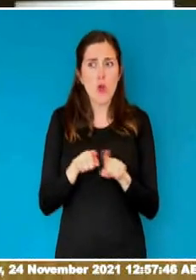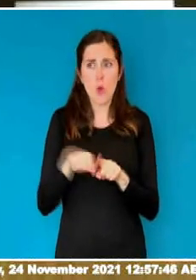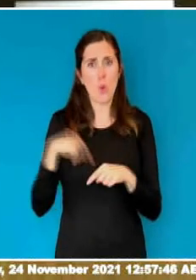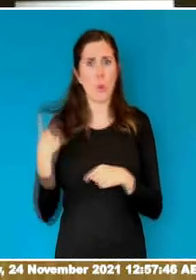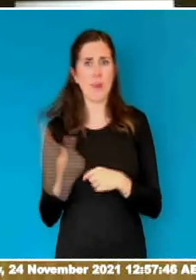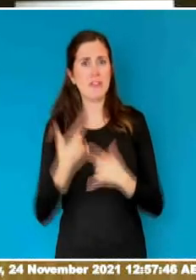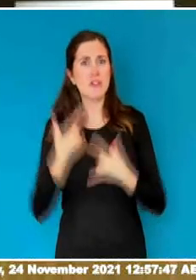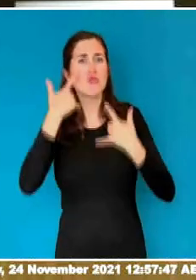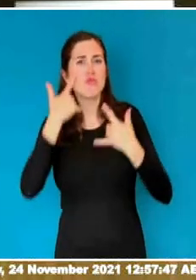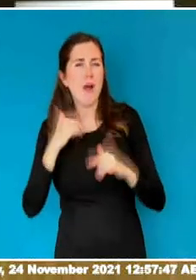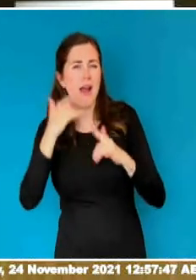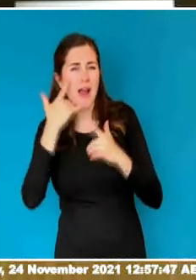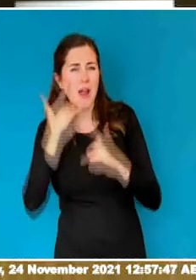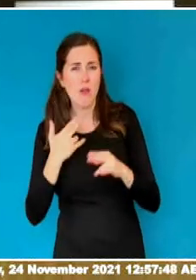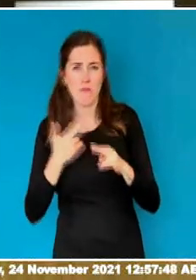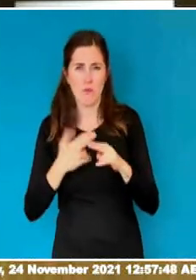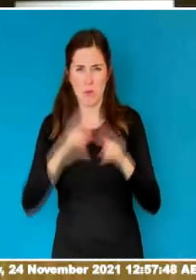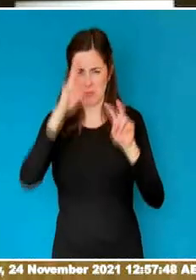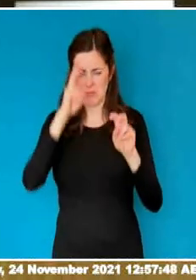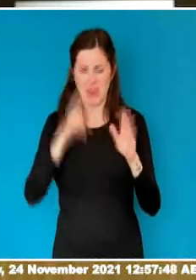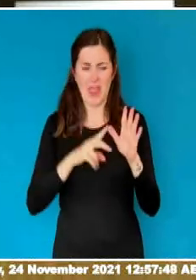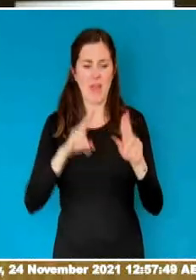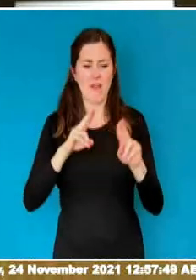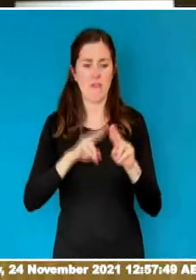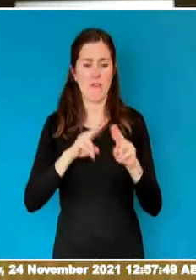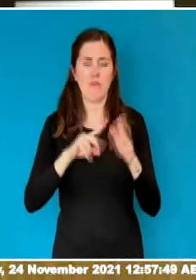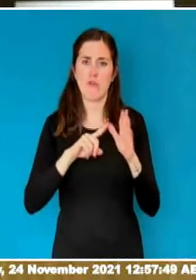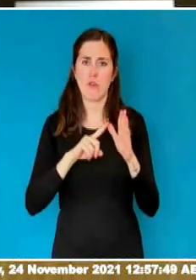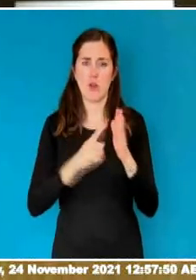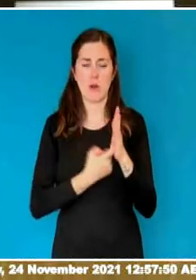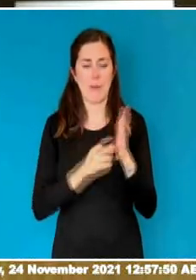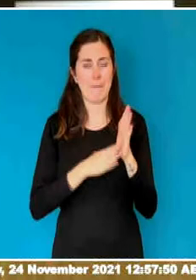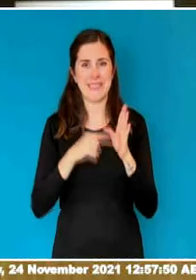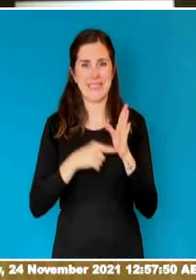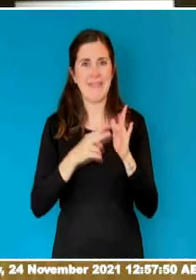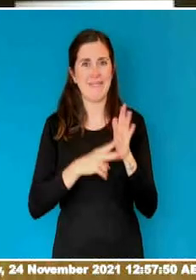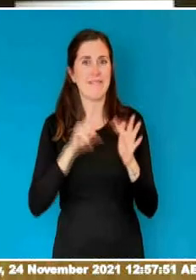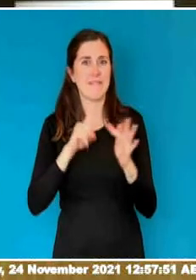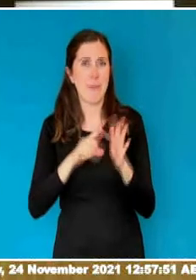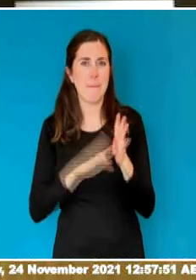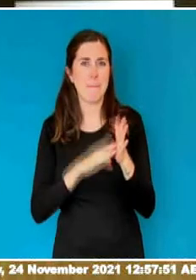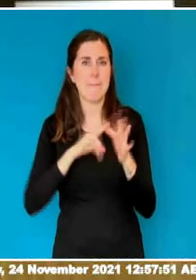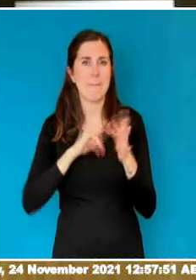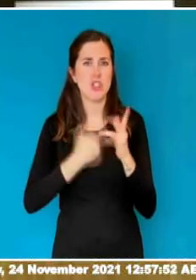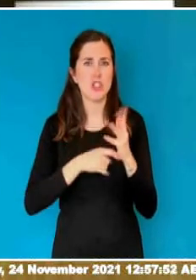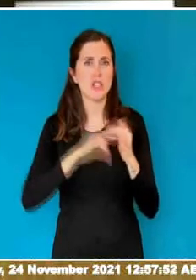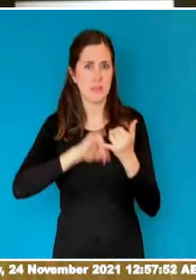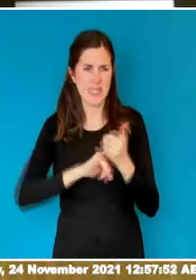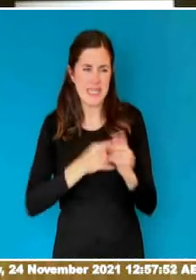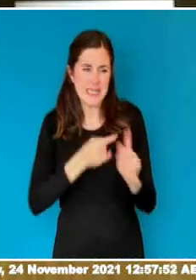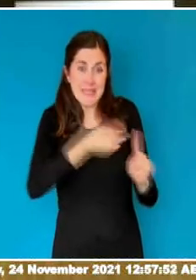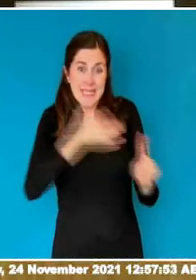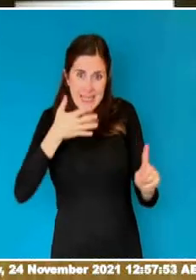recruitment processes as well over the last six months that we've been doing to further increase numbers.